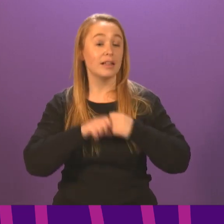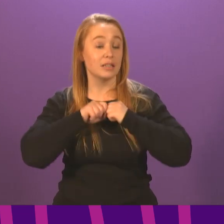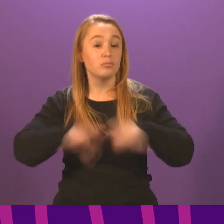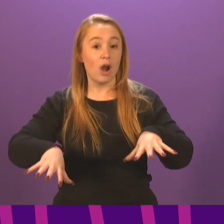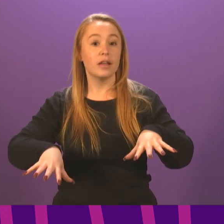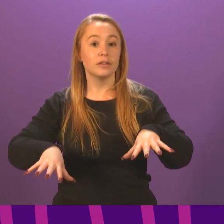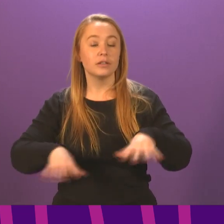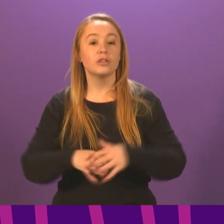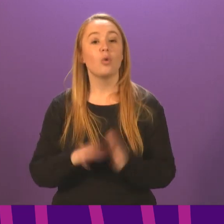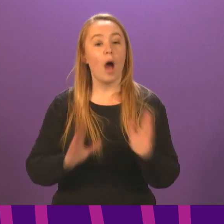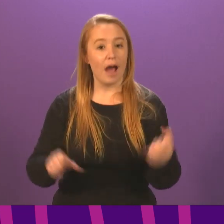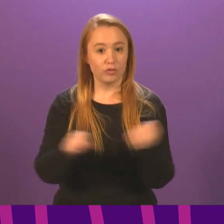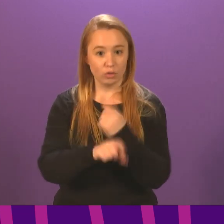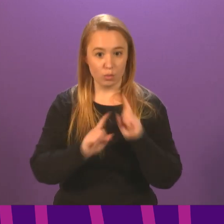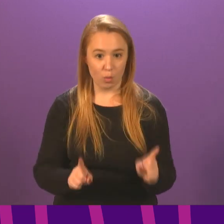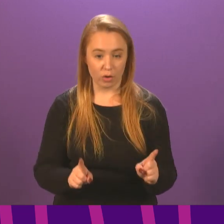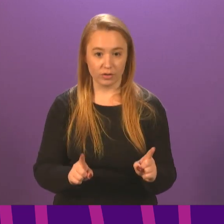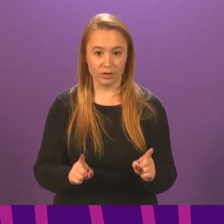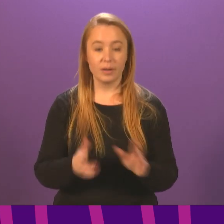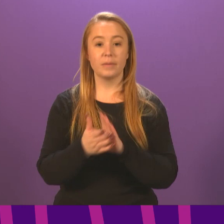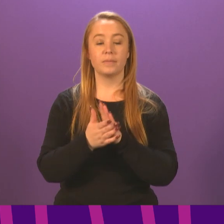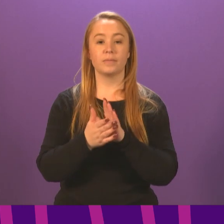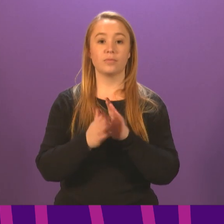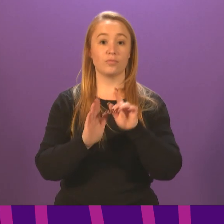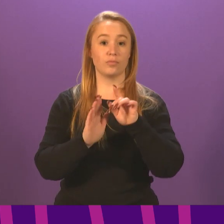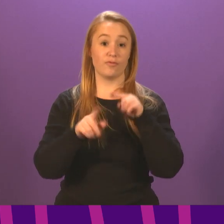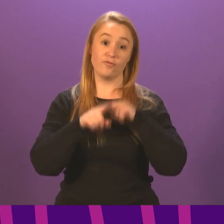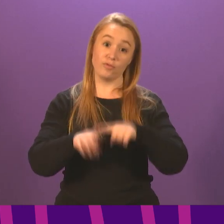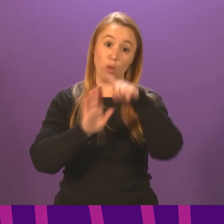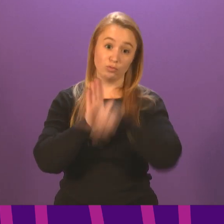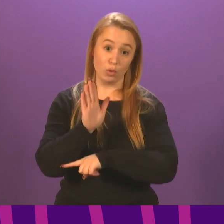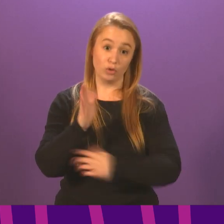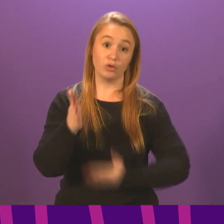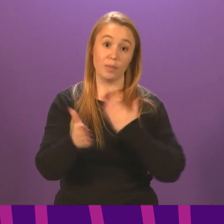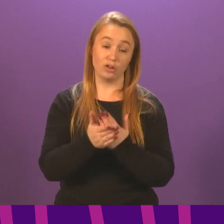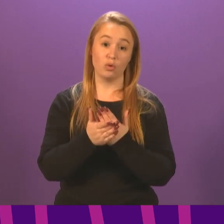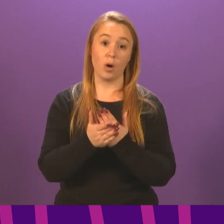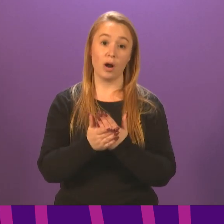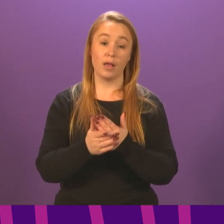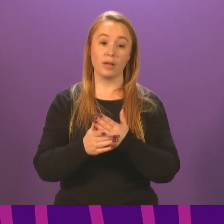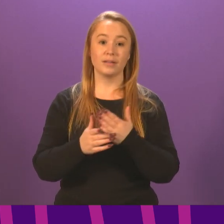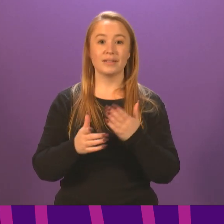Therefore we need to cut out activities that are unnecessary—that is perhaps not the